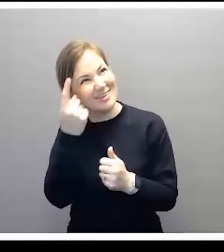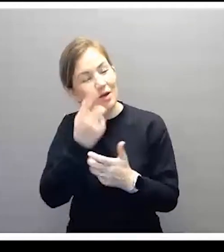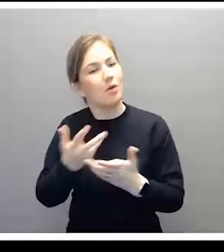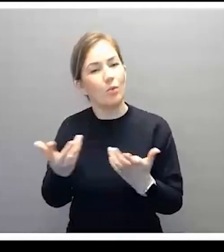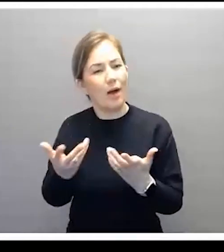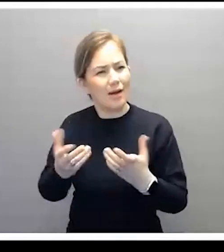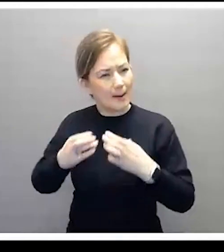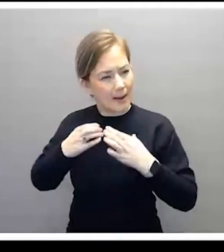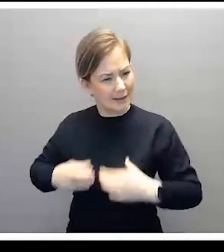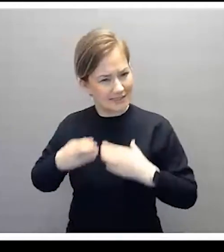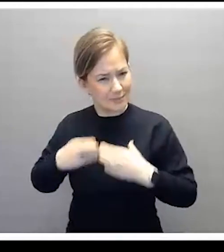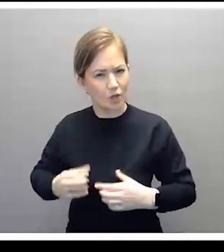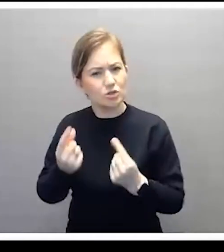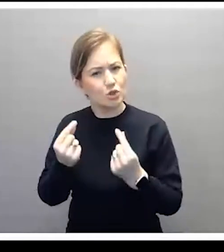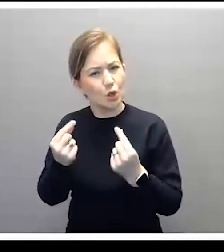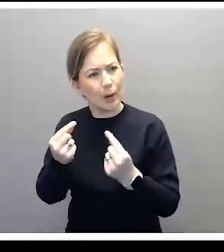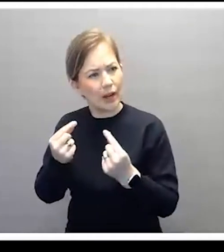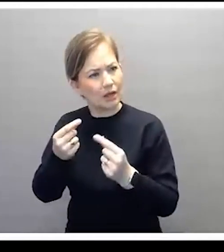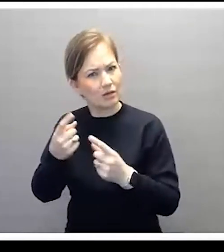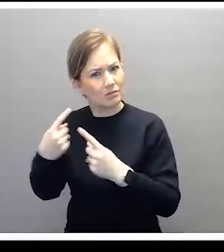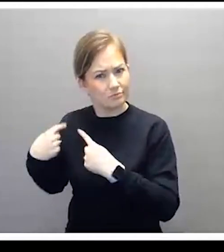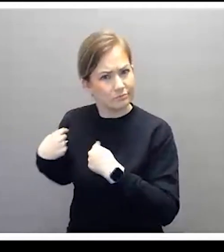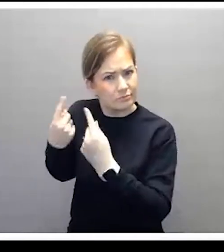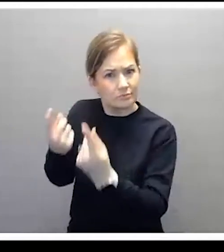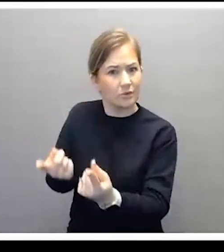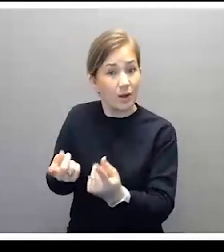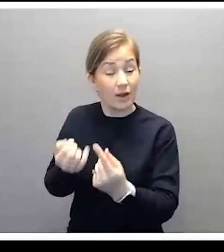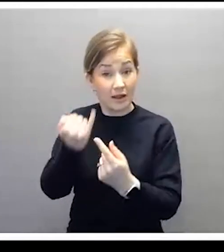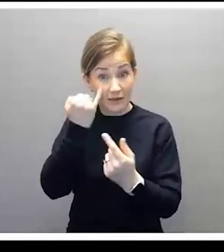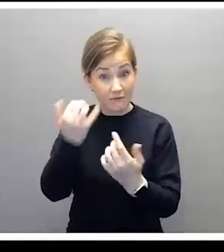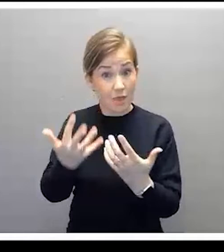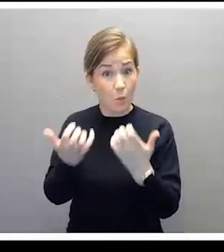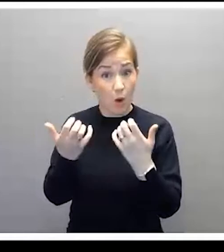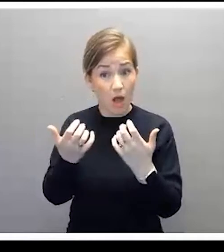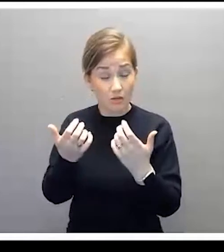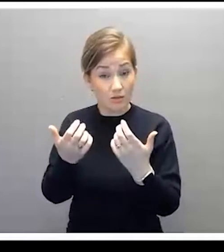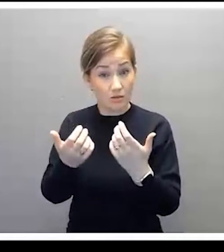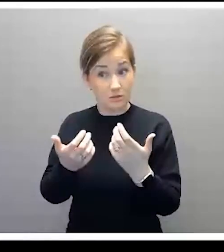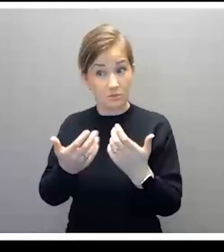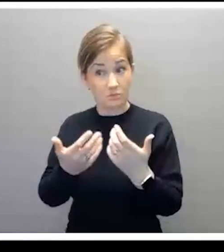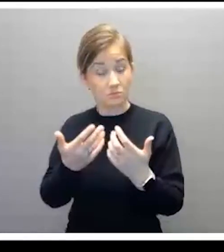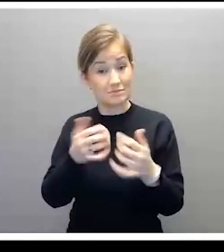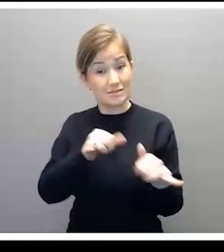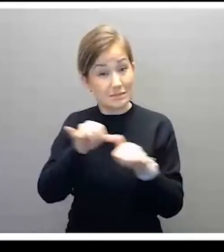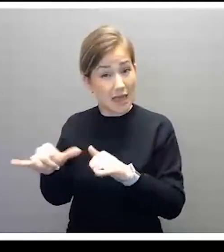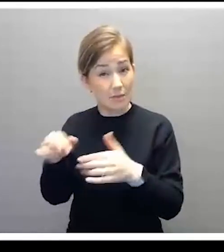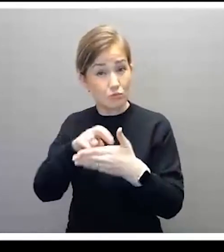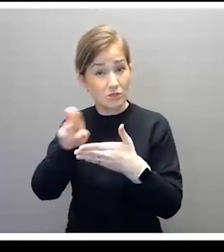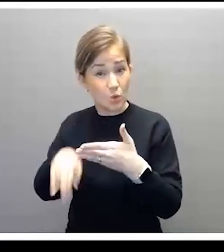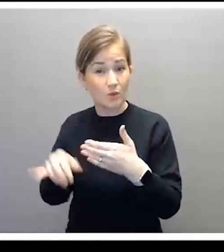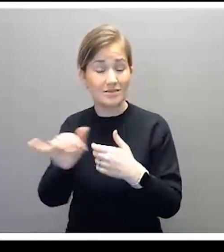What were the customers doing before this, right? If they wanted to get the same results as what you would get with a replication,